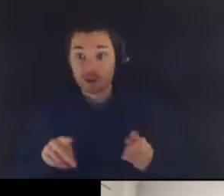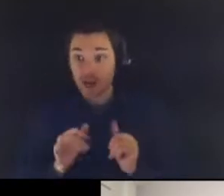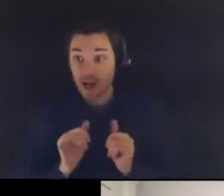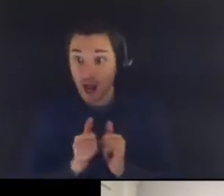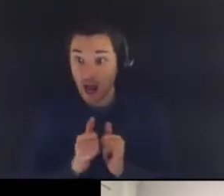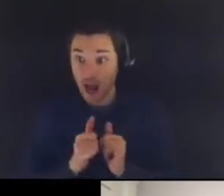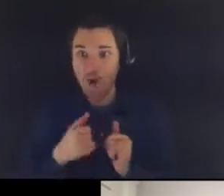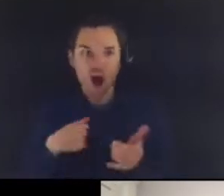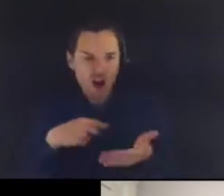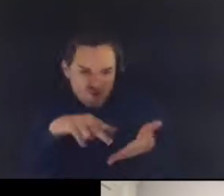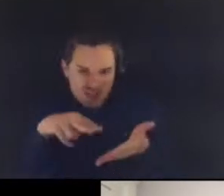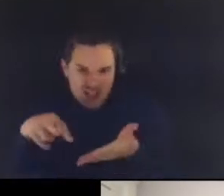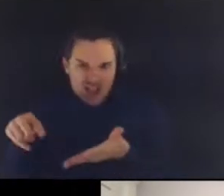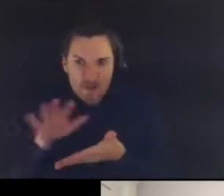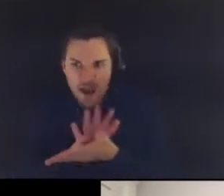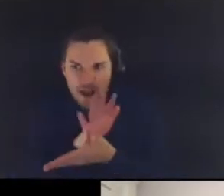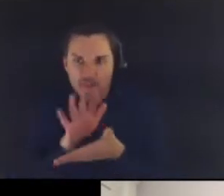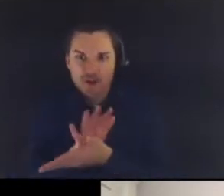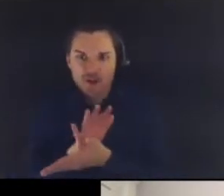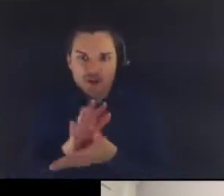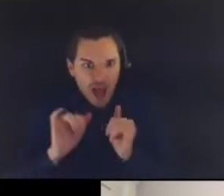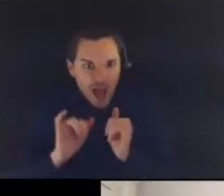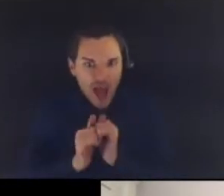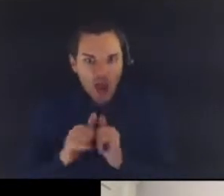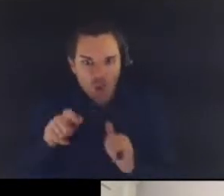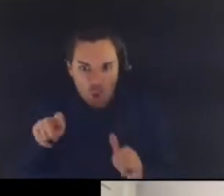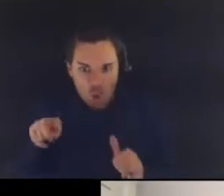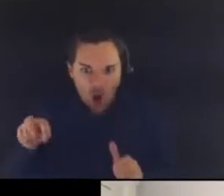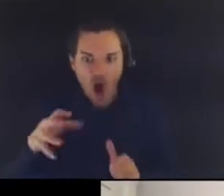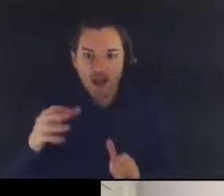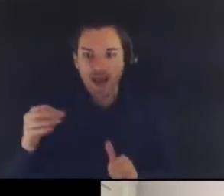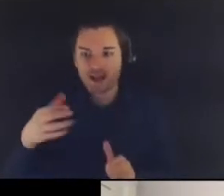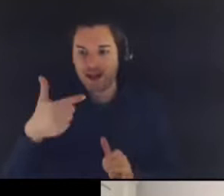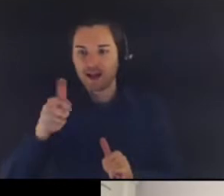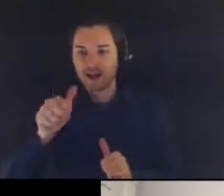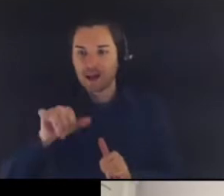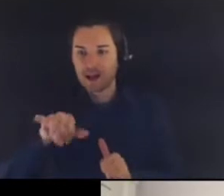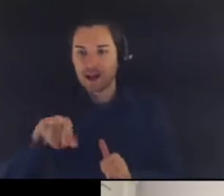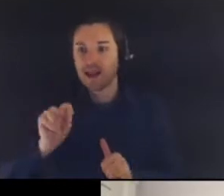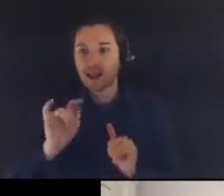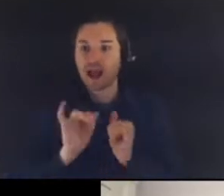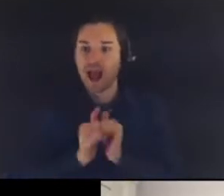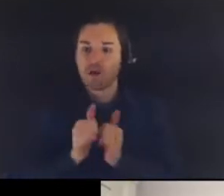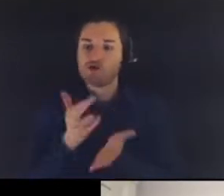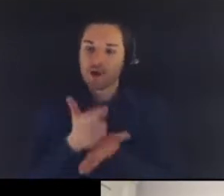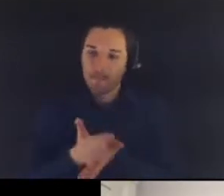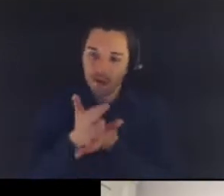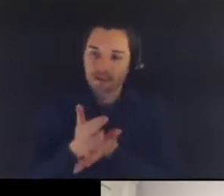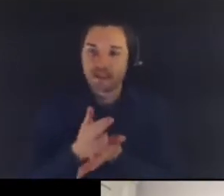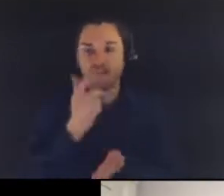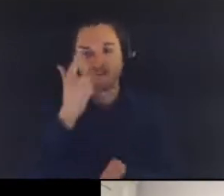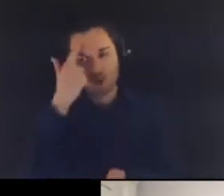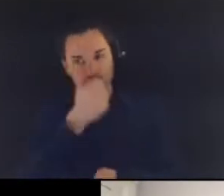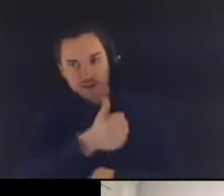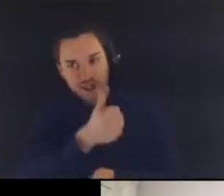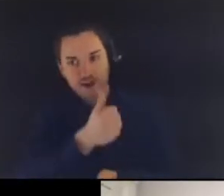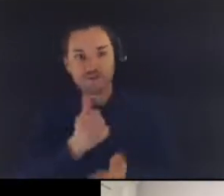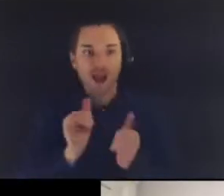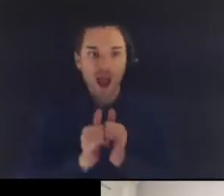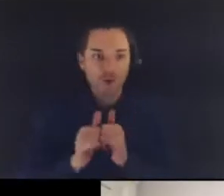about walking and gait and how to rehabilitate yourself and how to maintain balance and things